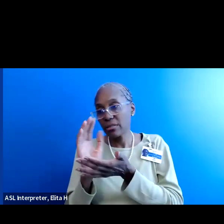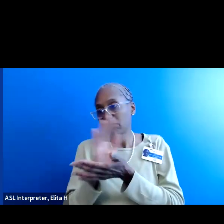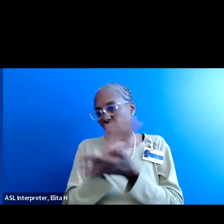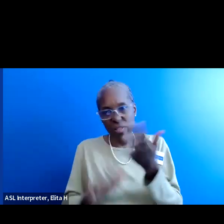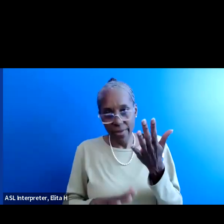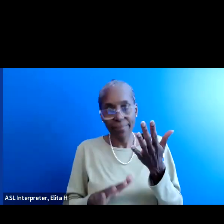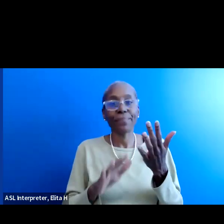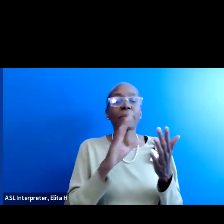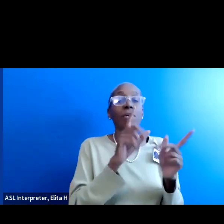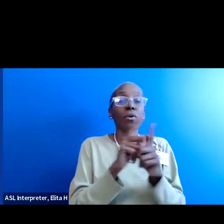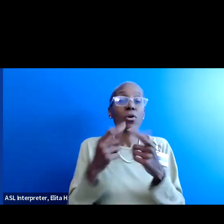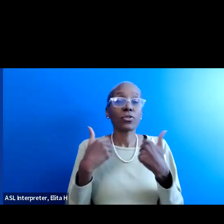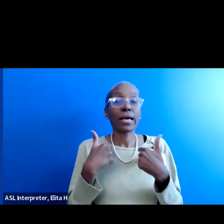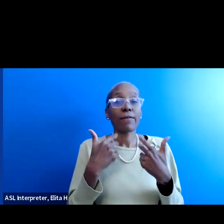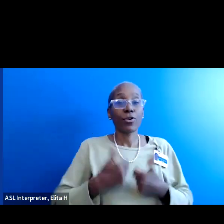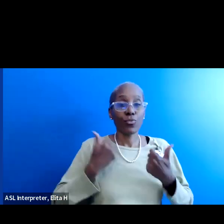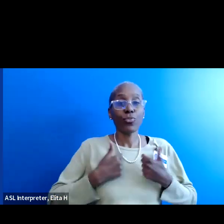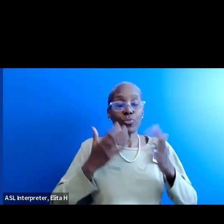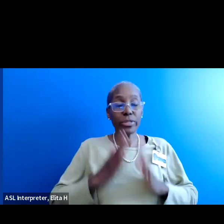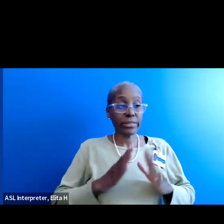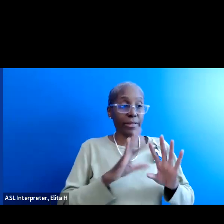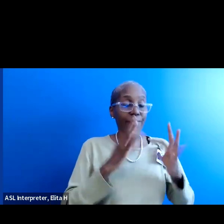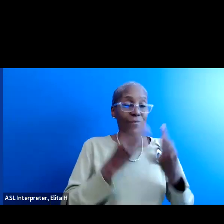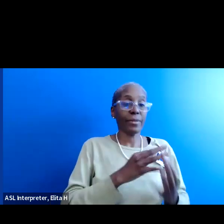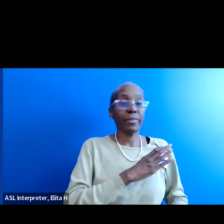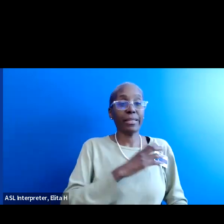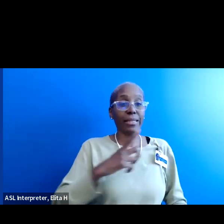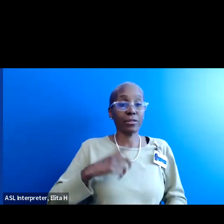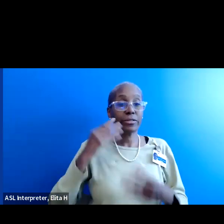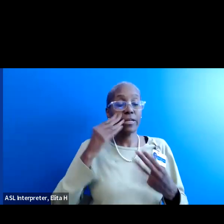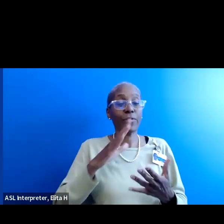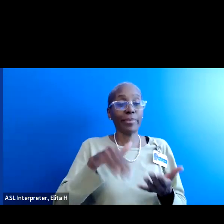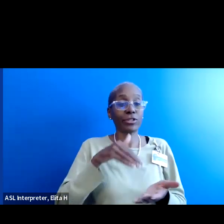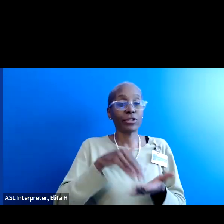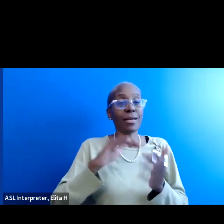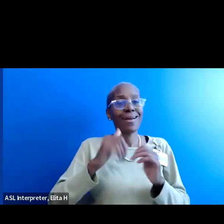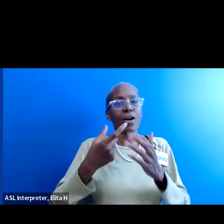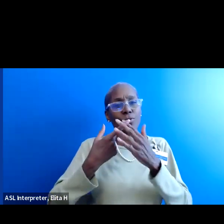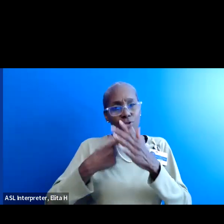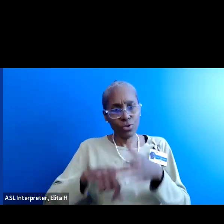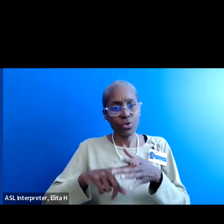We have a resident and family council information center on how to start them and maintain them.